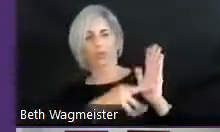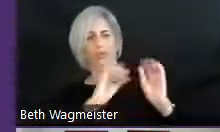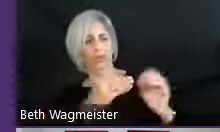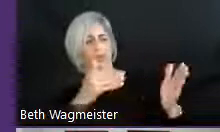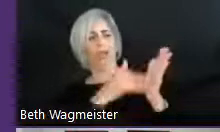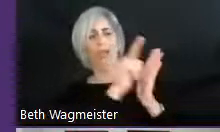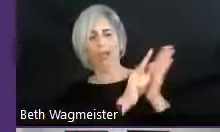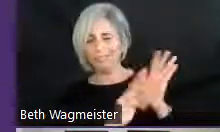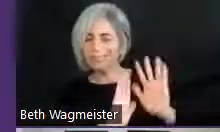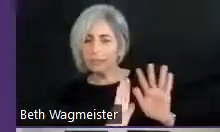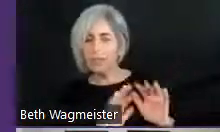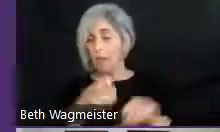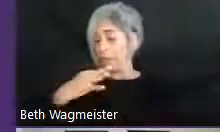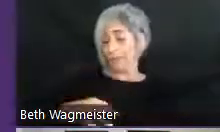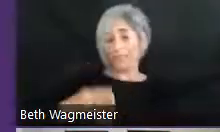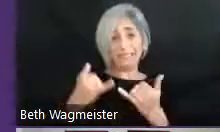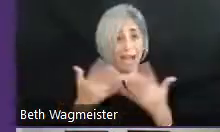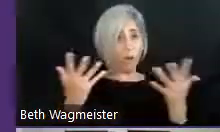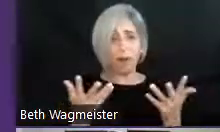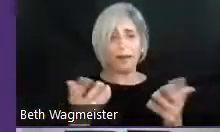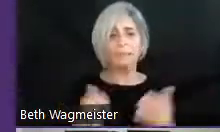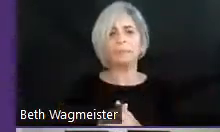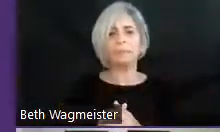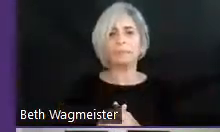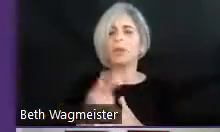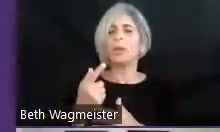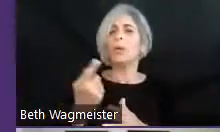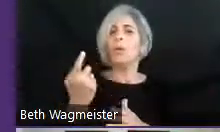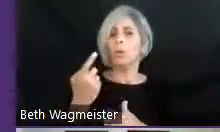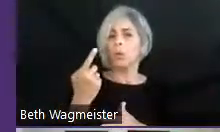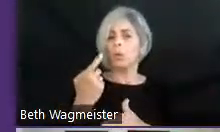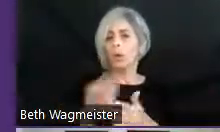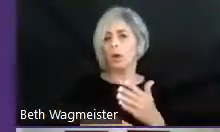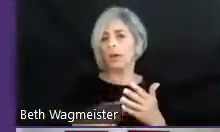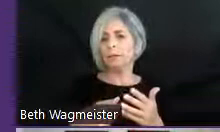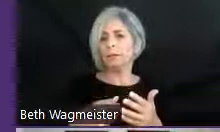You know, the benefits are now you all know how cockpits were designed properly back in